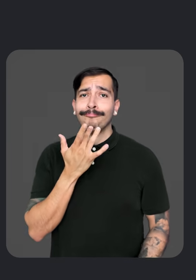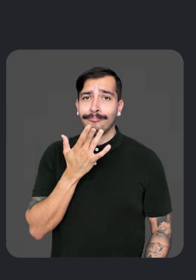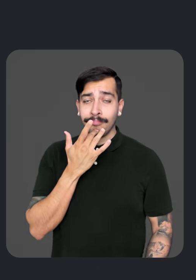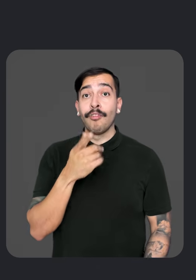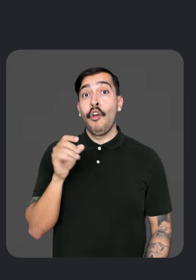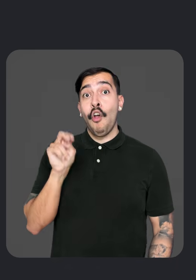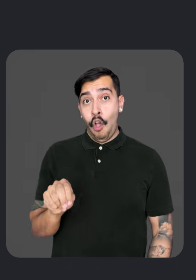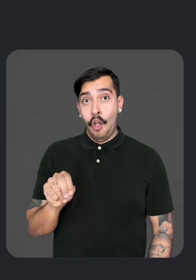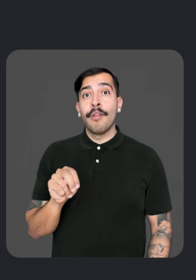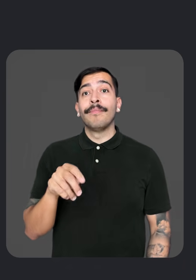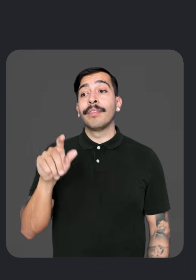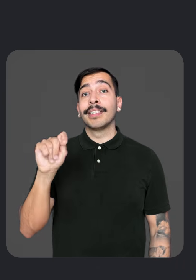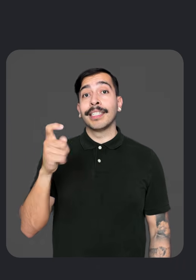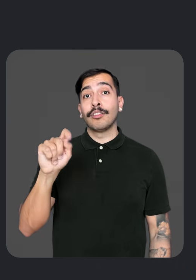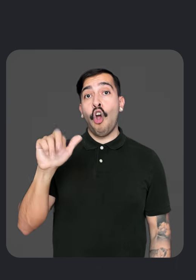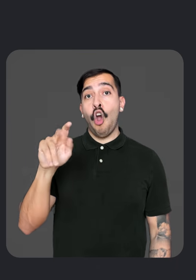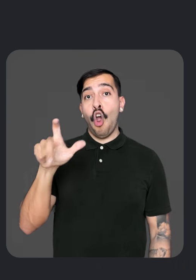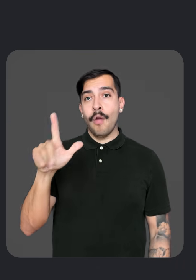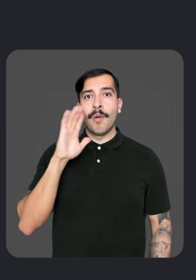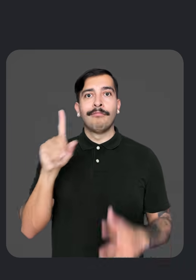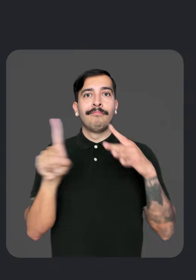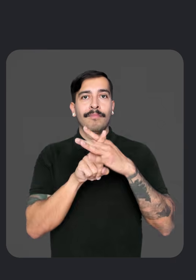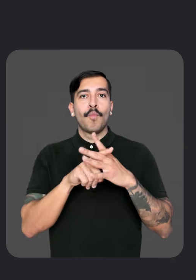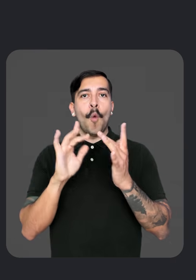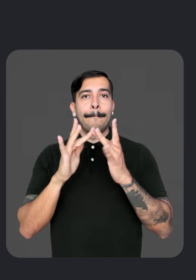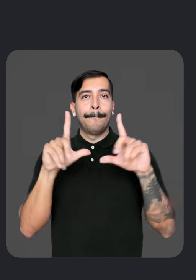Once the feature is turned on, a text caret will appear on web pages;